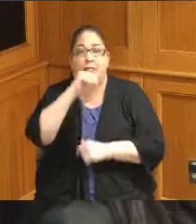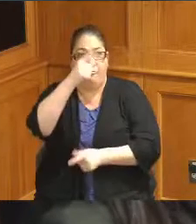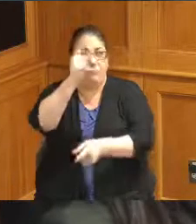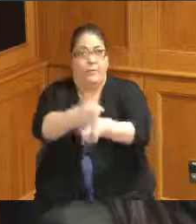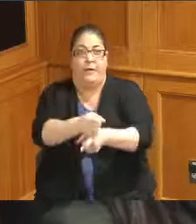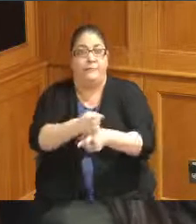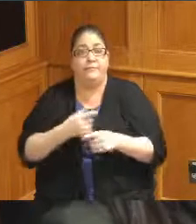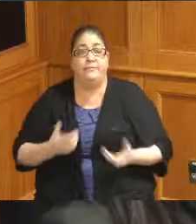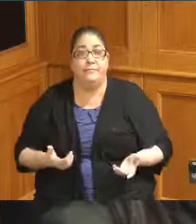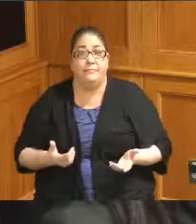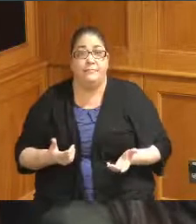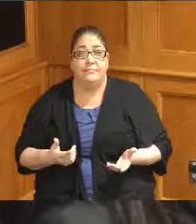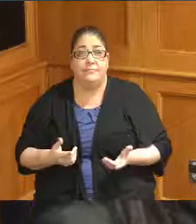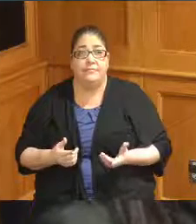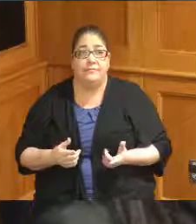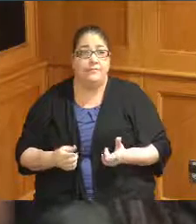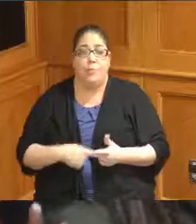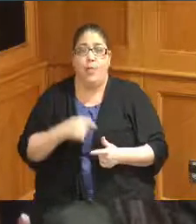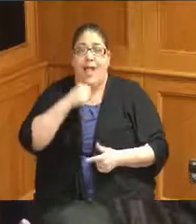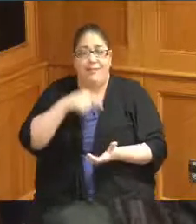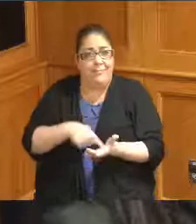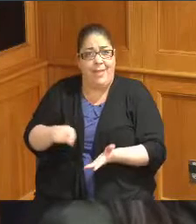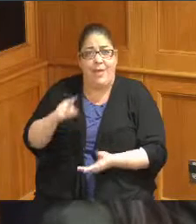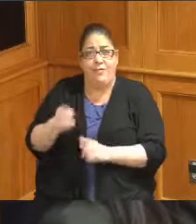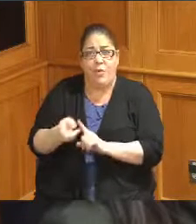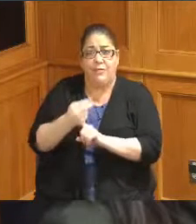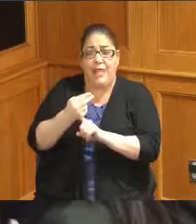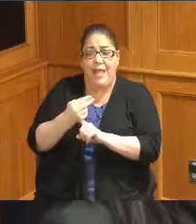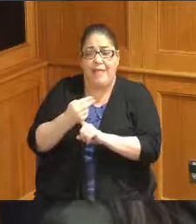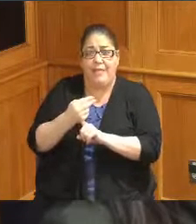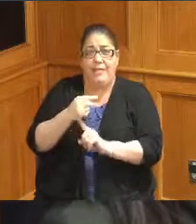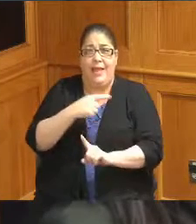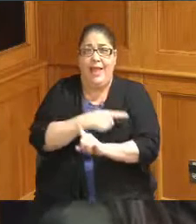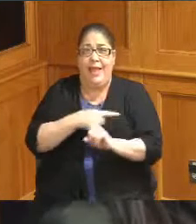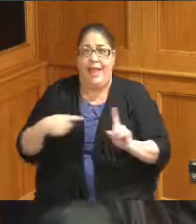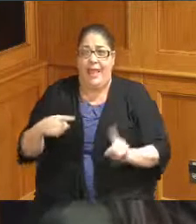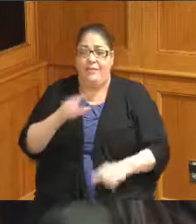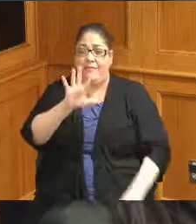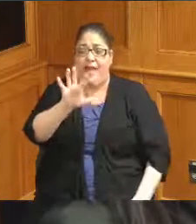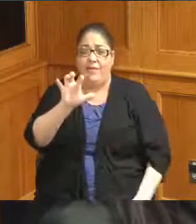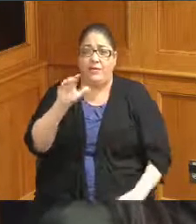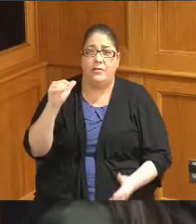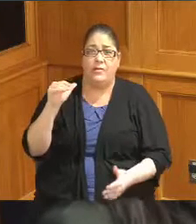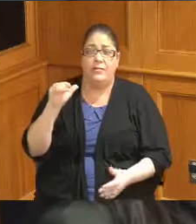we haven't even paid for this yet Hotel almost half a billion dollars and you still don't have a